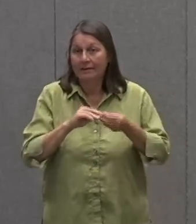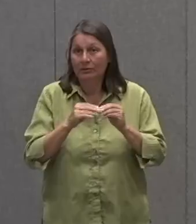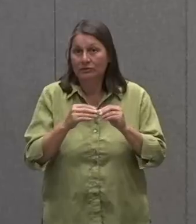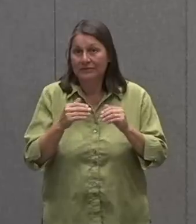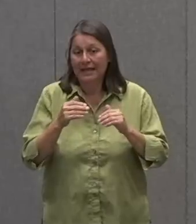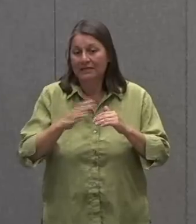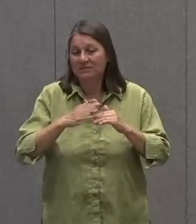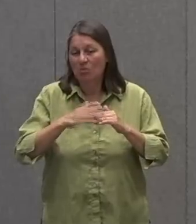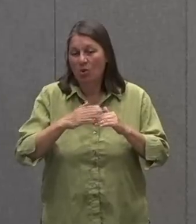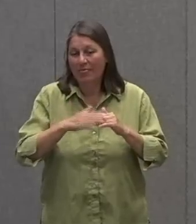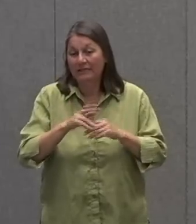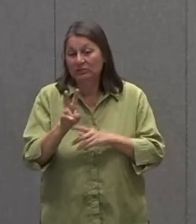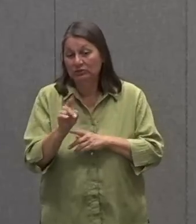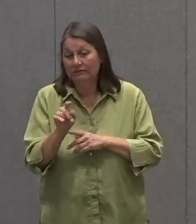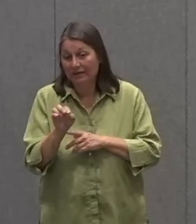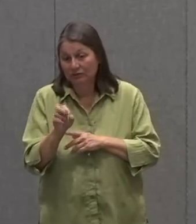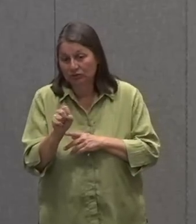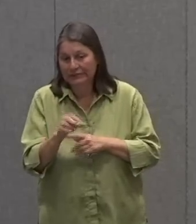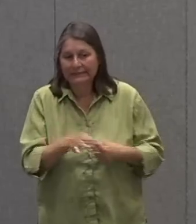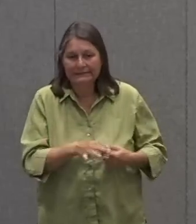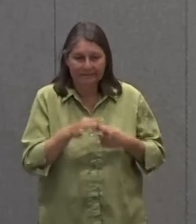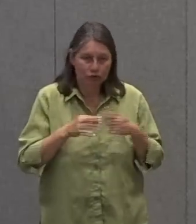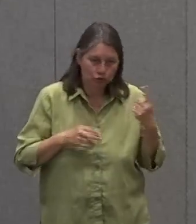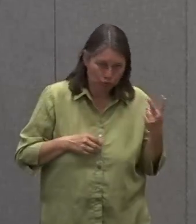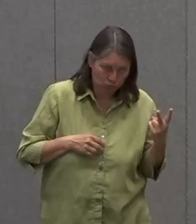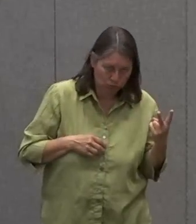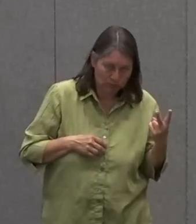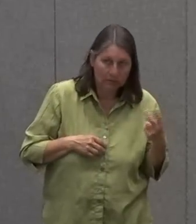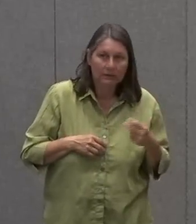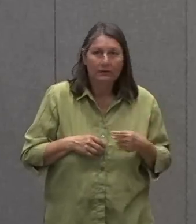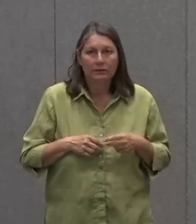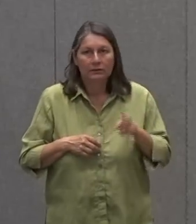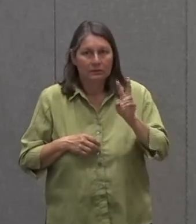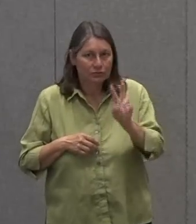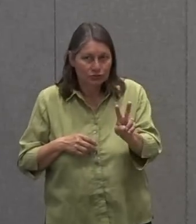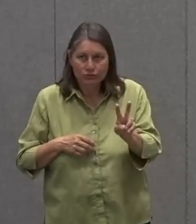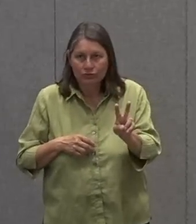except for two, and why doesn't two have more than two?